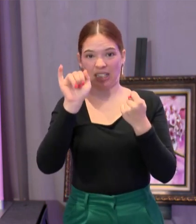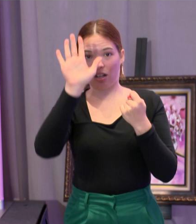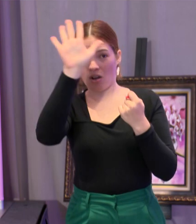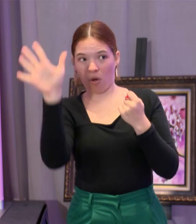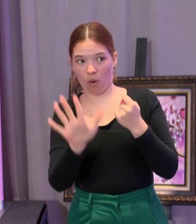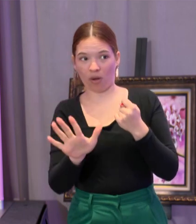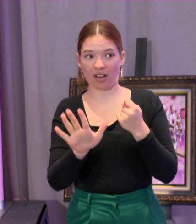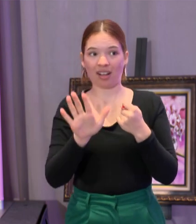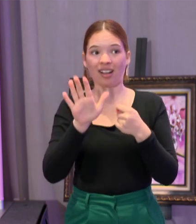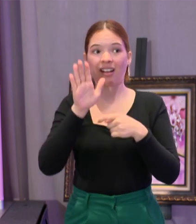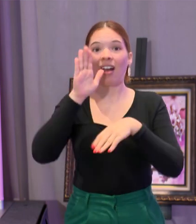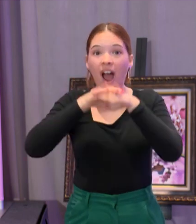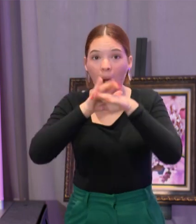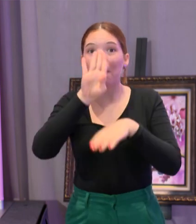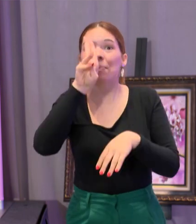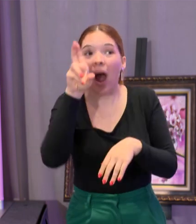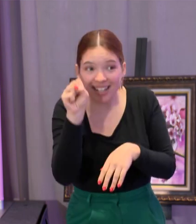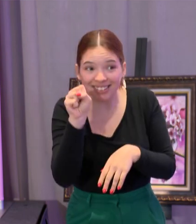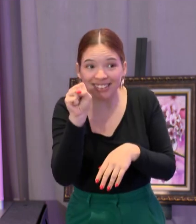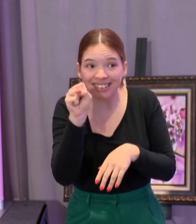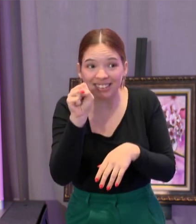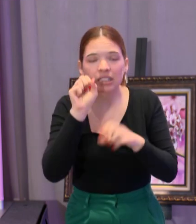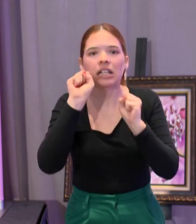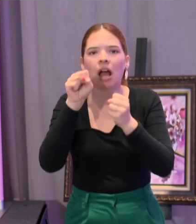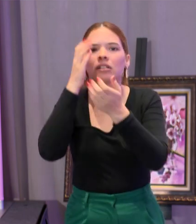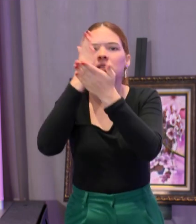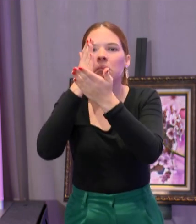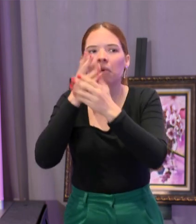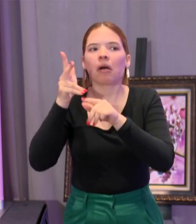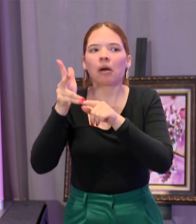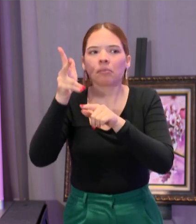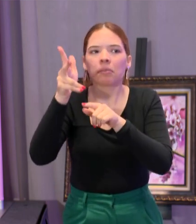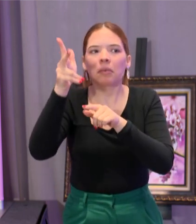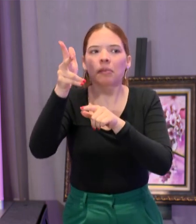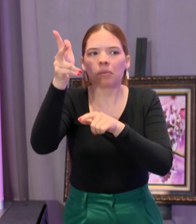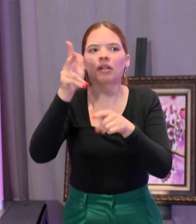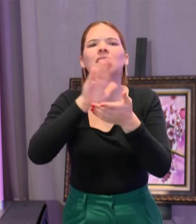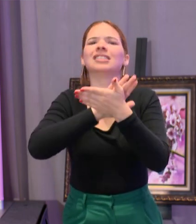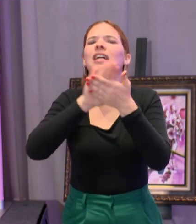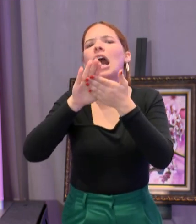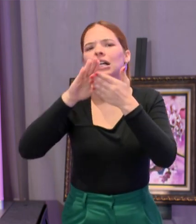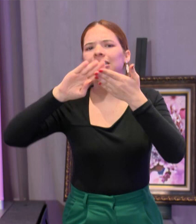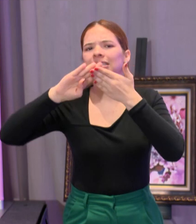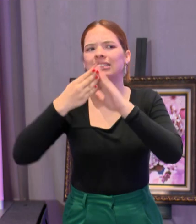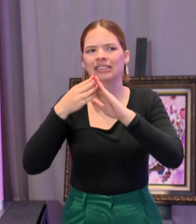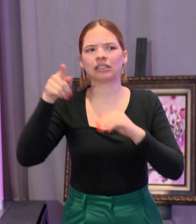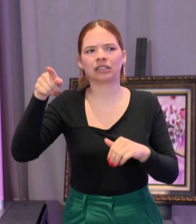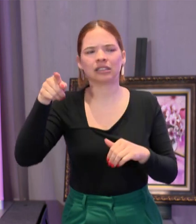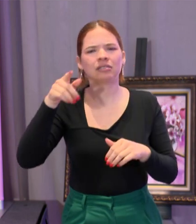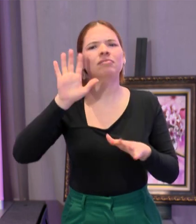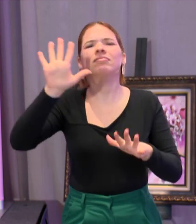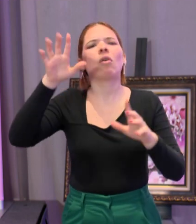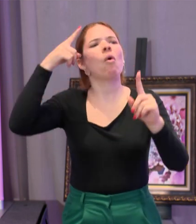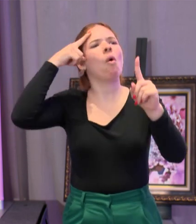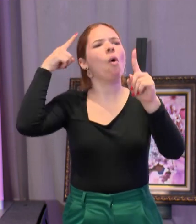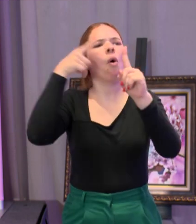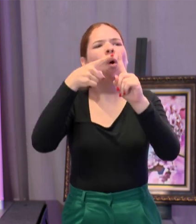STOPPING IN OTHER, YOU KNOW, NICE CITIES ON THEIR WAY TO THE BEST CITY IN THE WORLD.